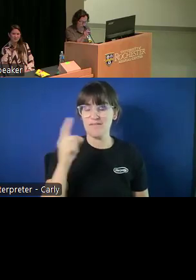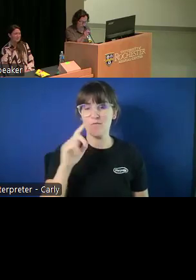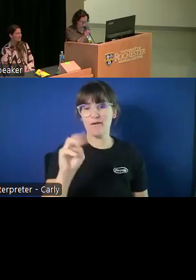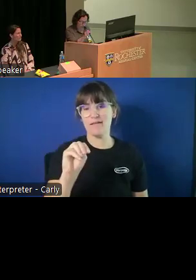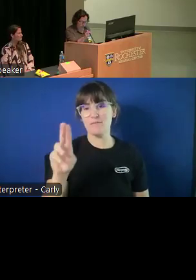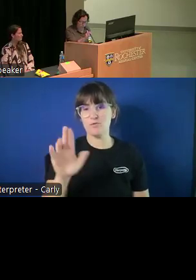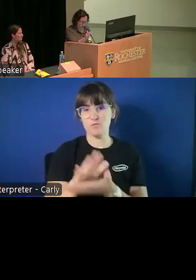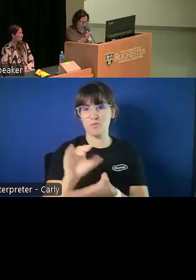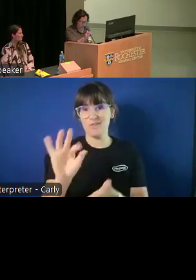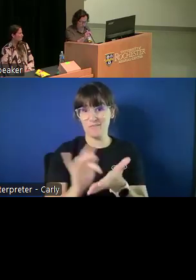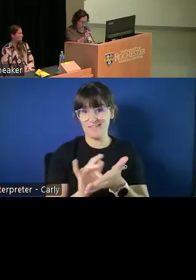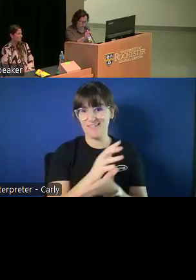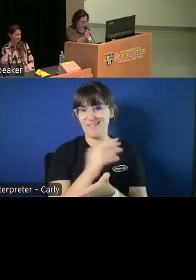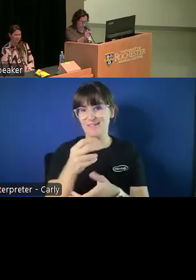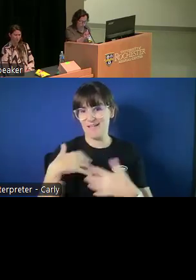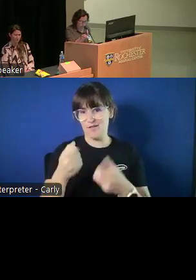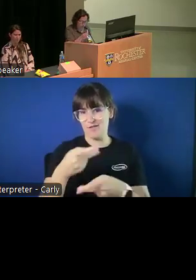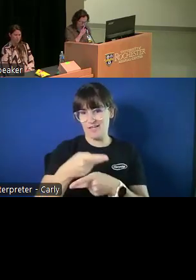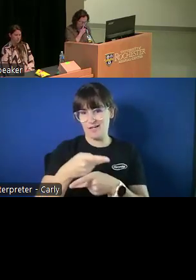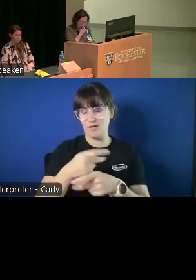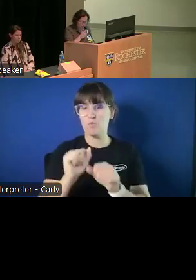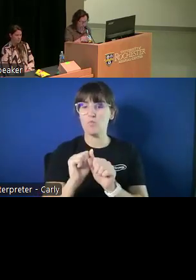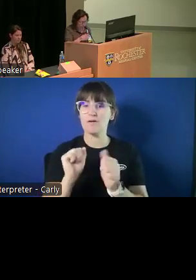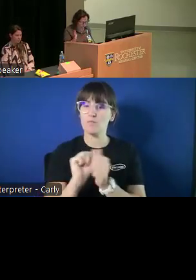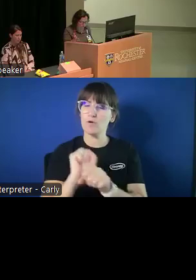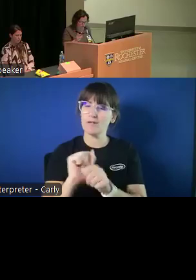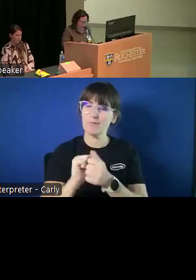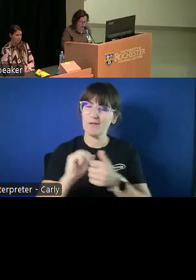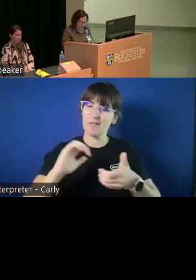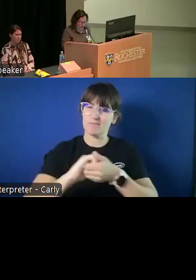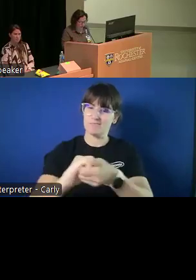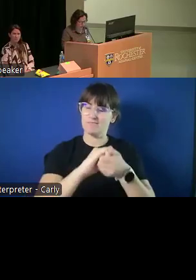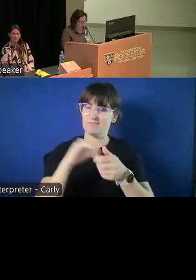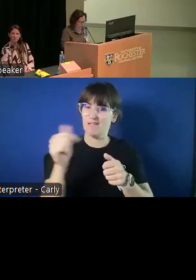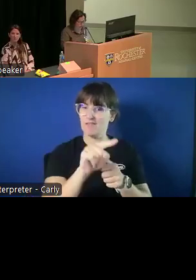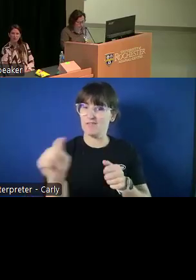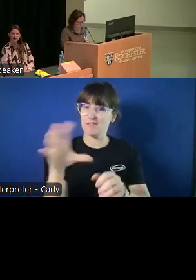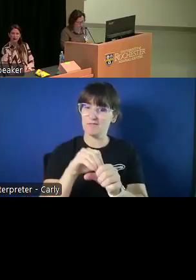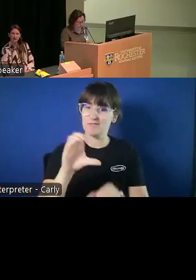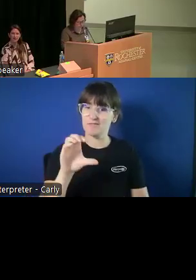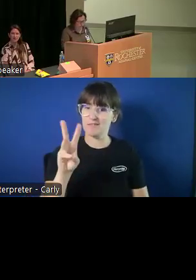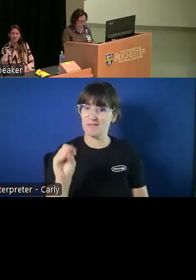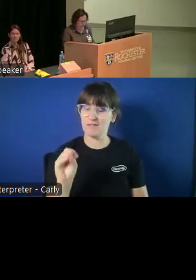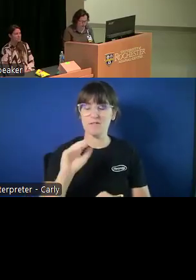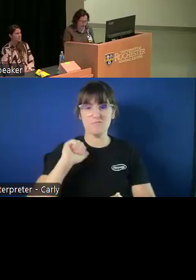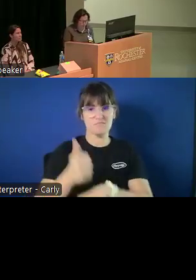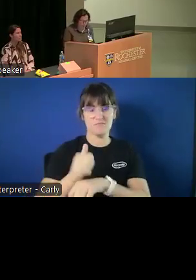healthcare working in partnership with others um including at CWO to establish a robust program